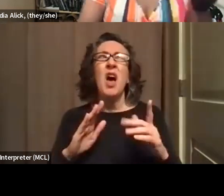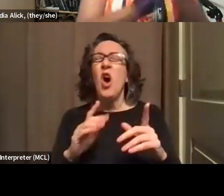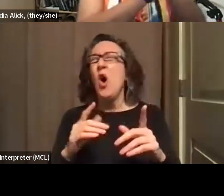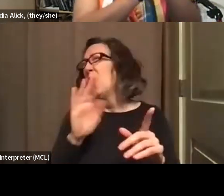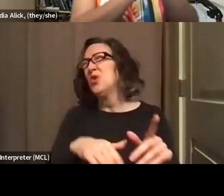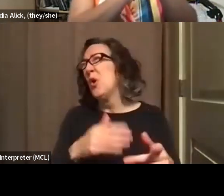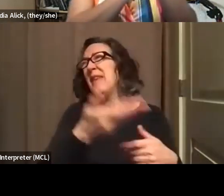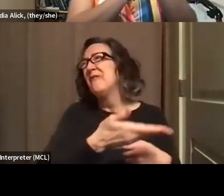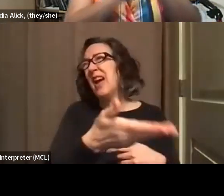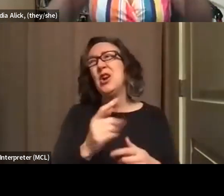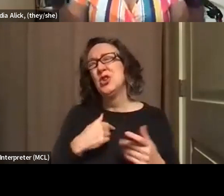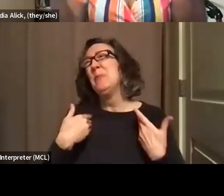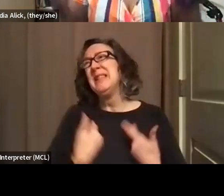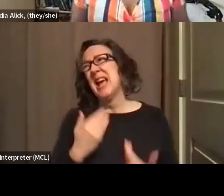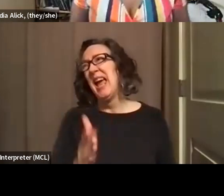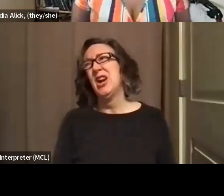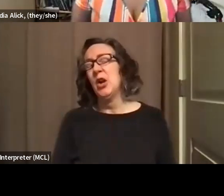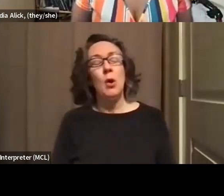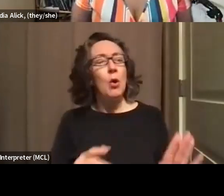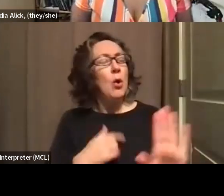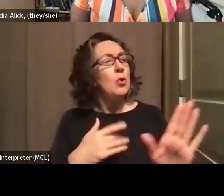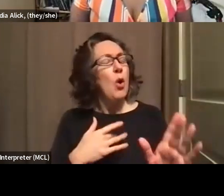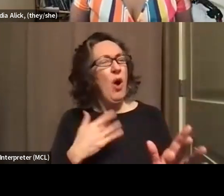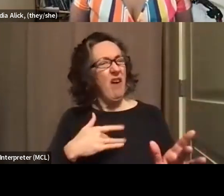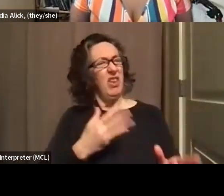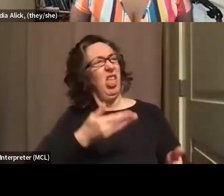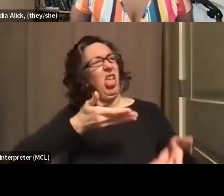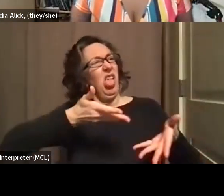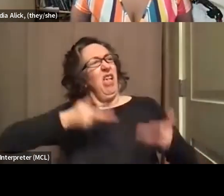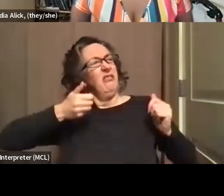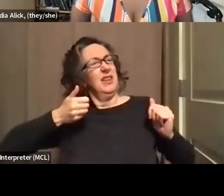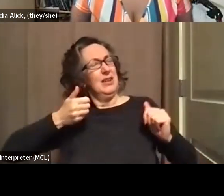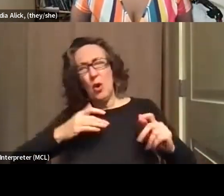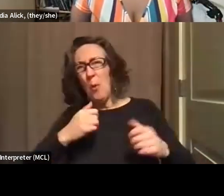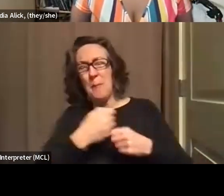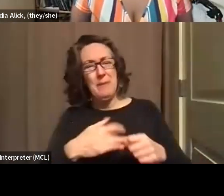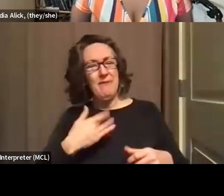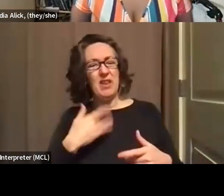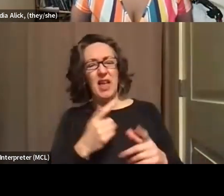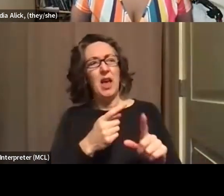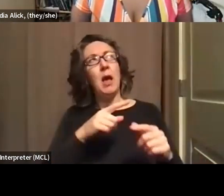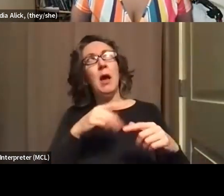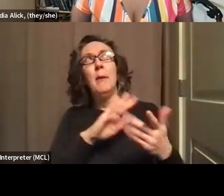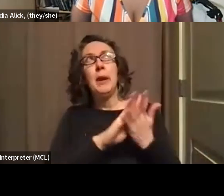Invite me anyway. Don't make me feel left out, like I am a burden.